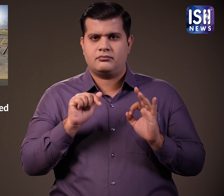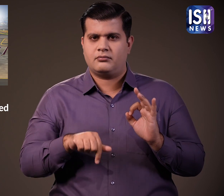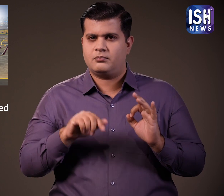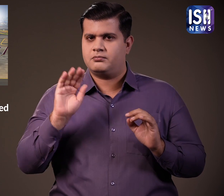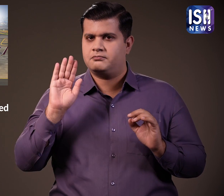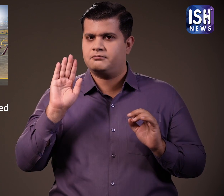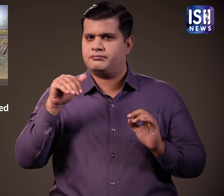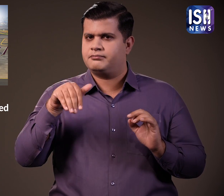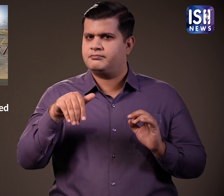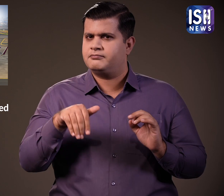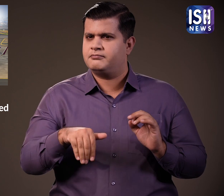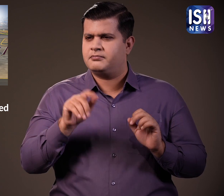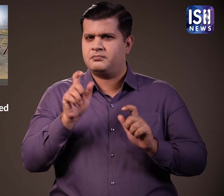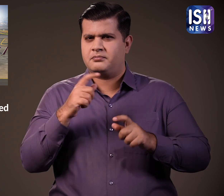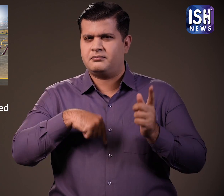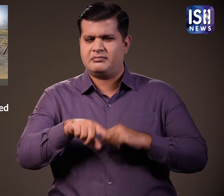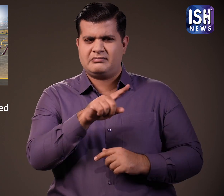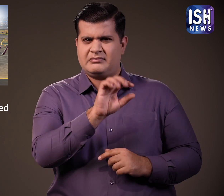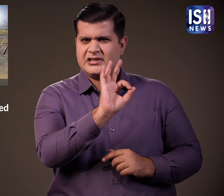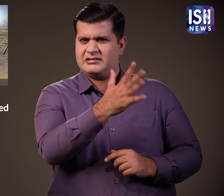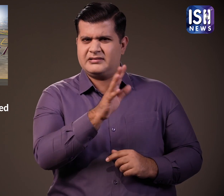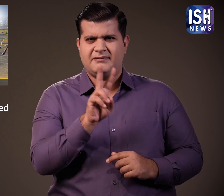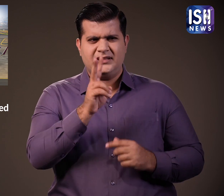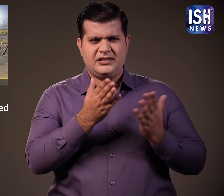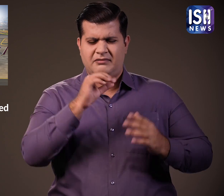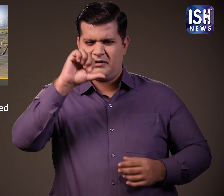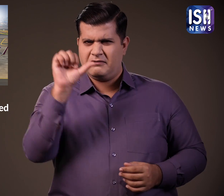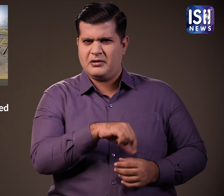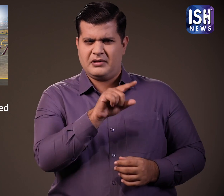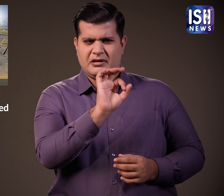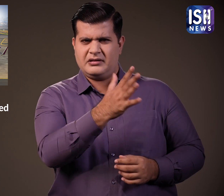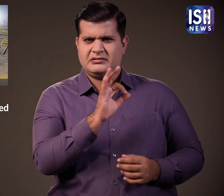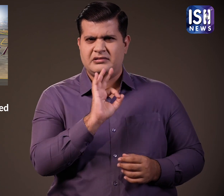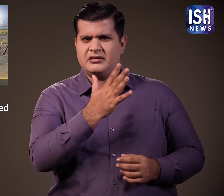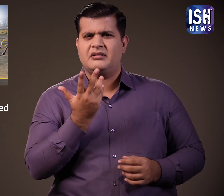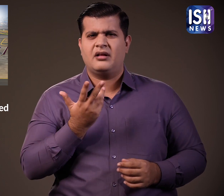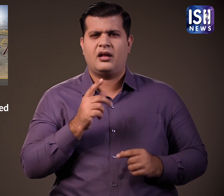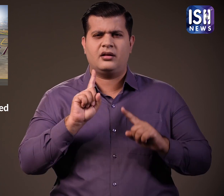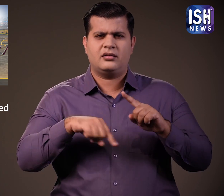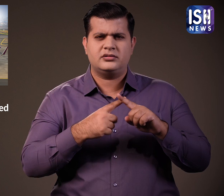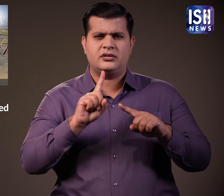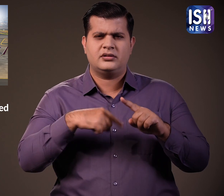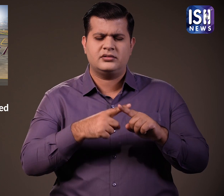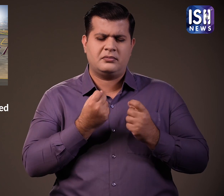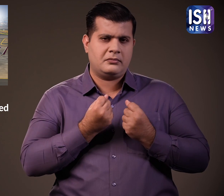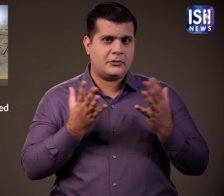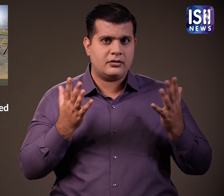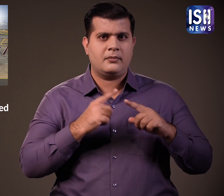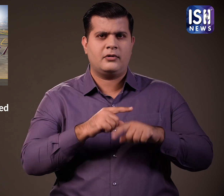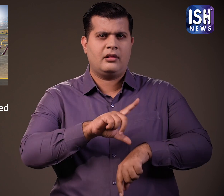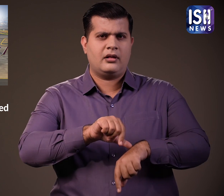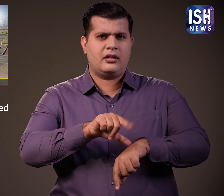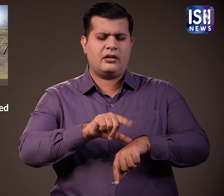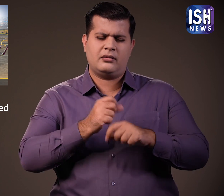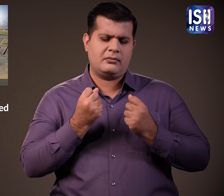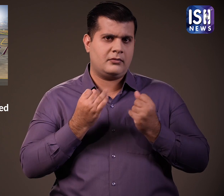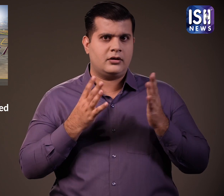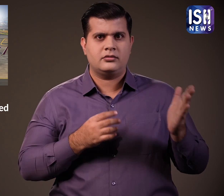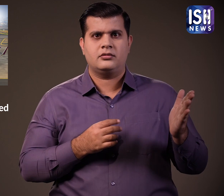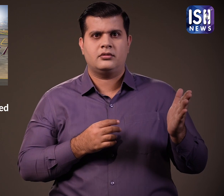But recently, the quality of services has declined and customers have been criticising them for multiple cancellations and delays.